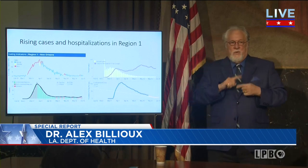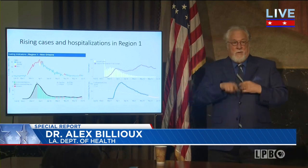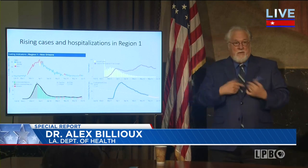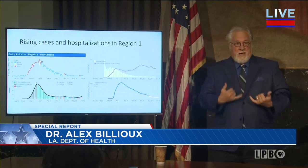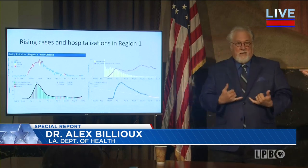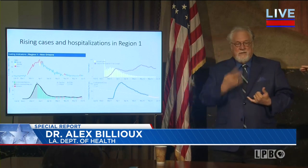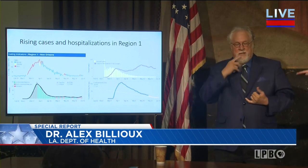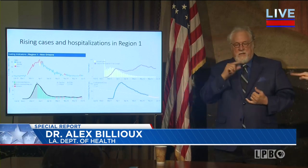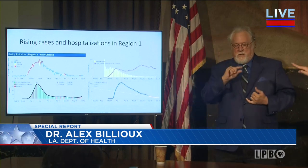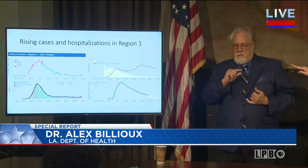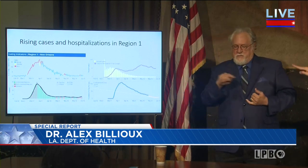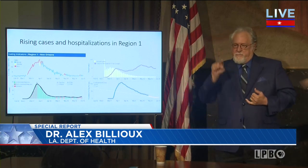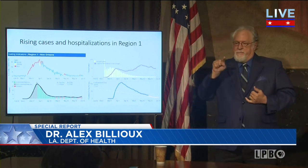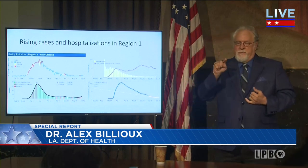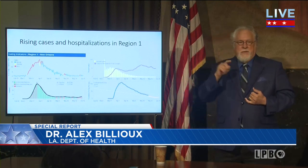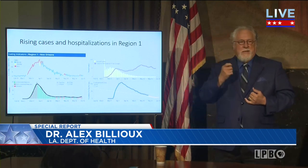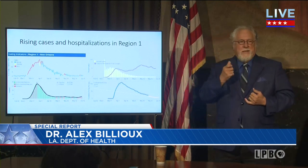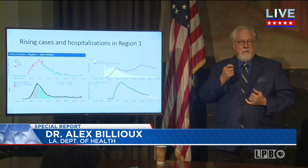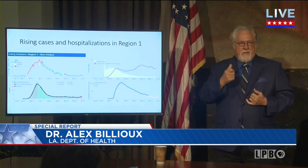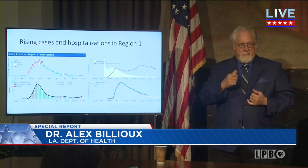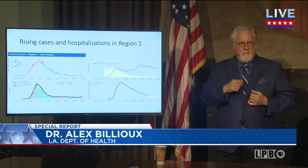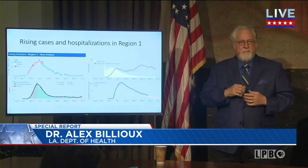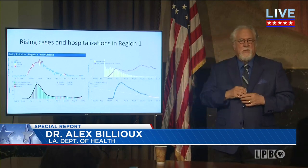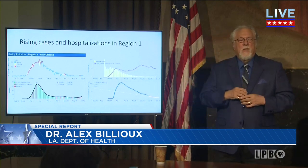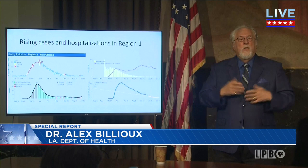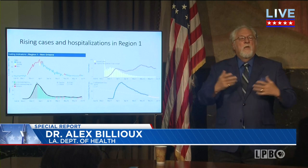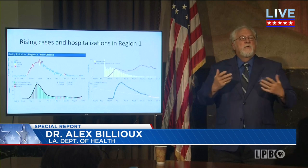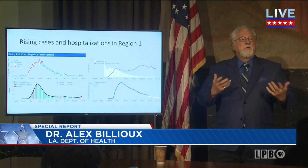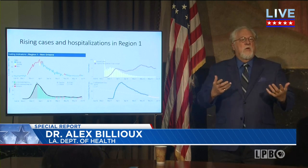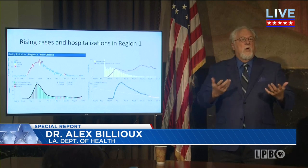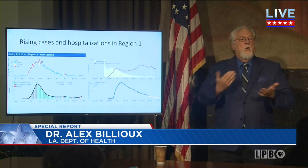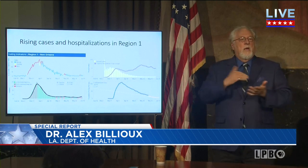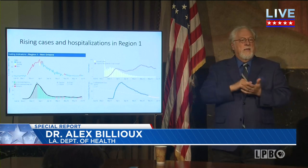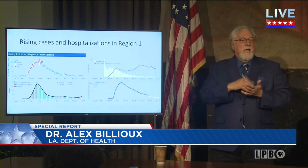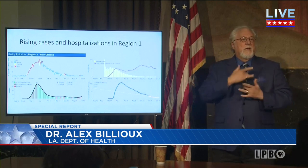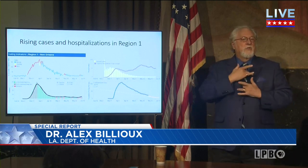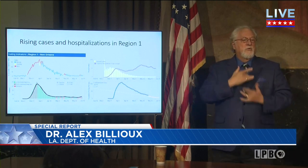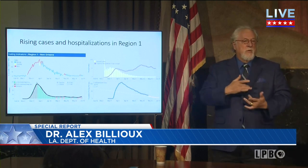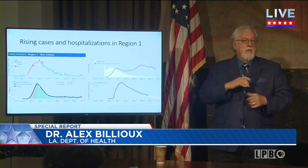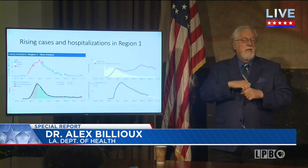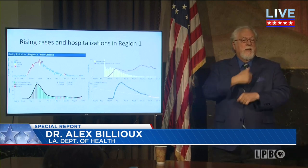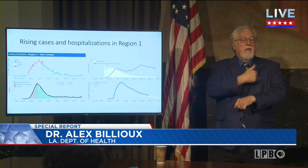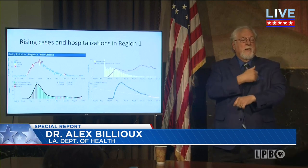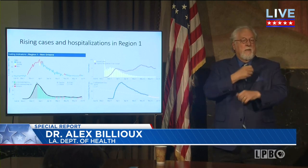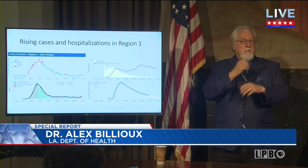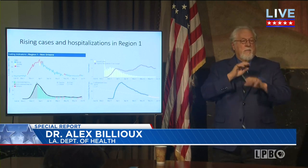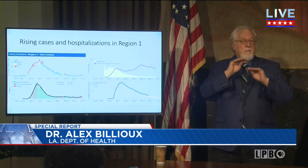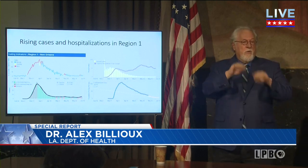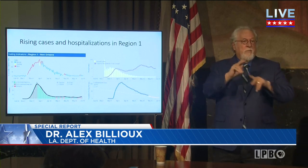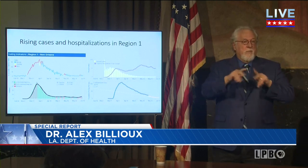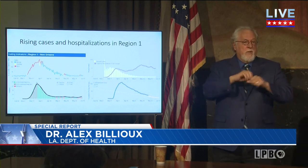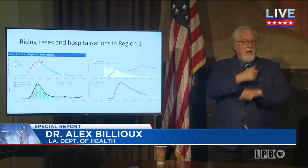RECENT DAYS. REALLY THE BEGINNING OF THE WEEKEND THROUGH TILL ABOUT NOW. SEEING A BIT OF AGAIN AN UPTICK